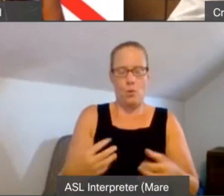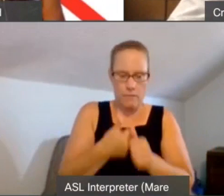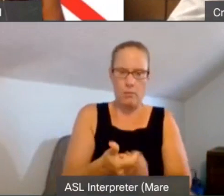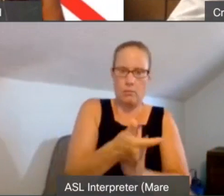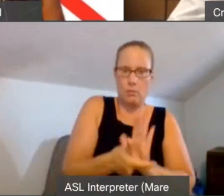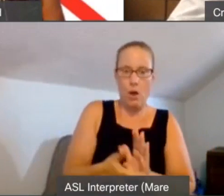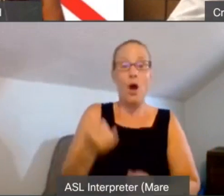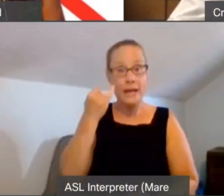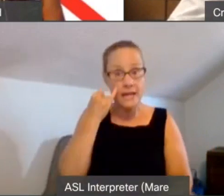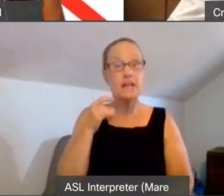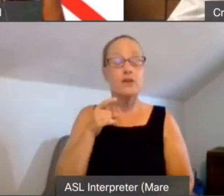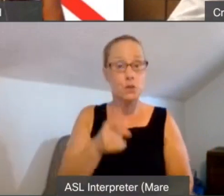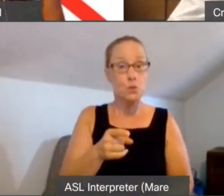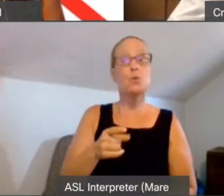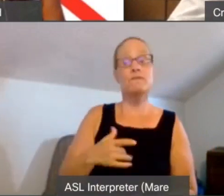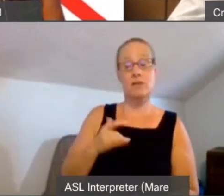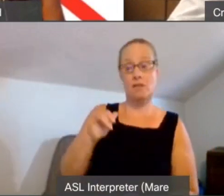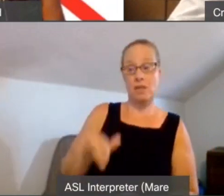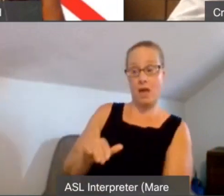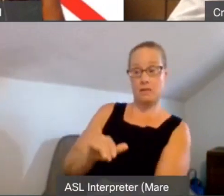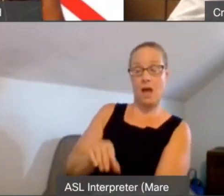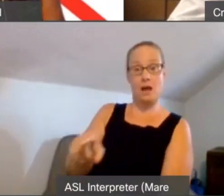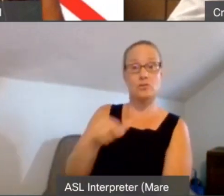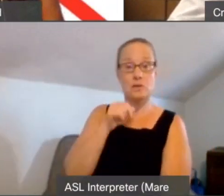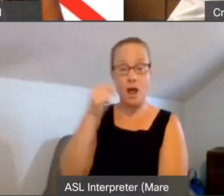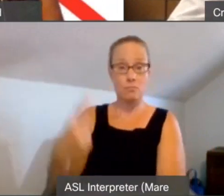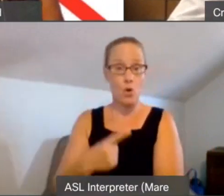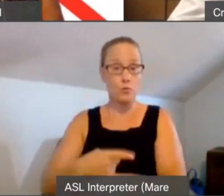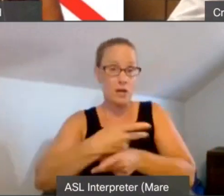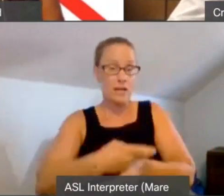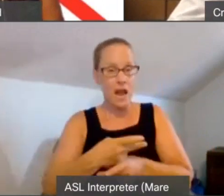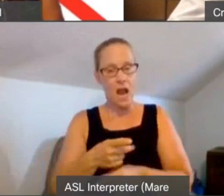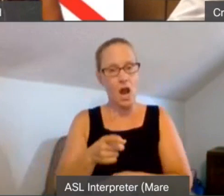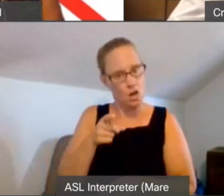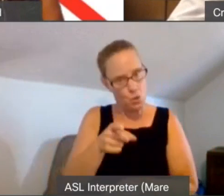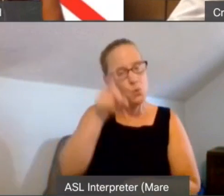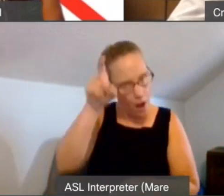of the care then you have a hearing, it may not be a literal whole due process hearing